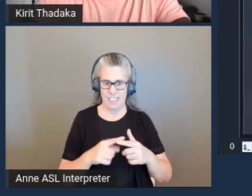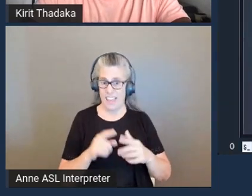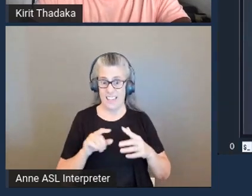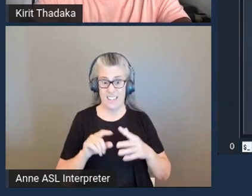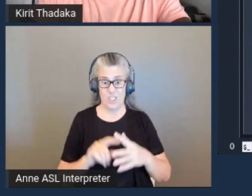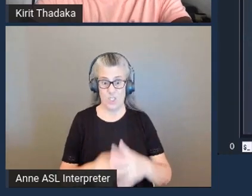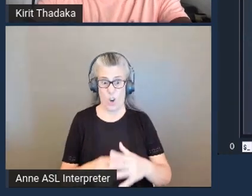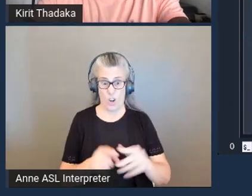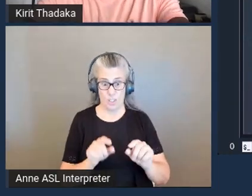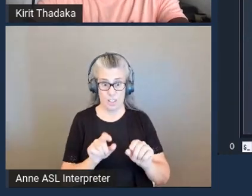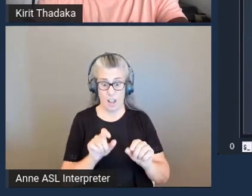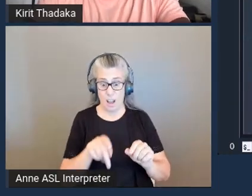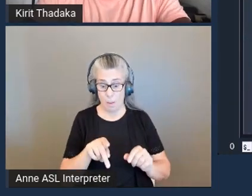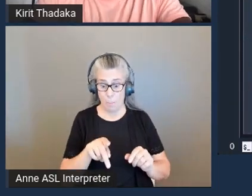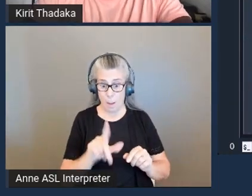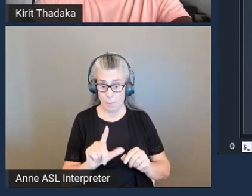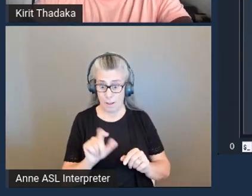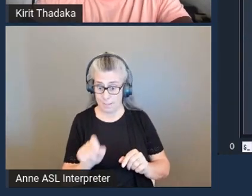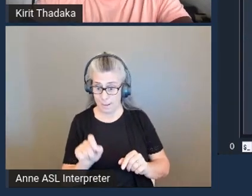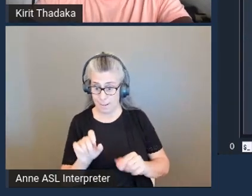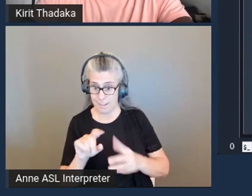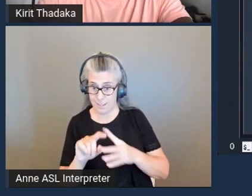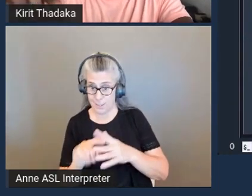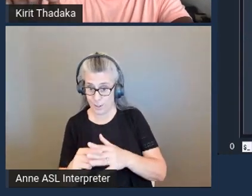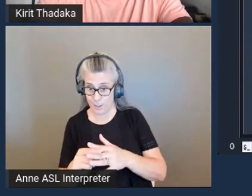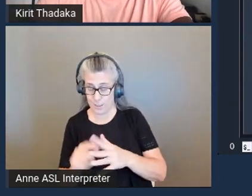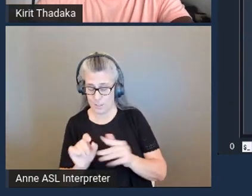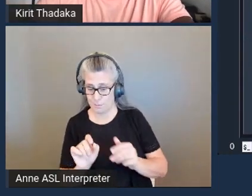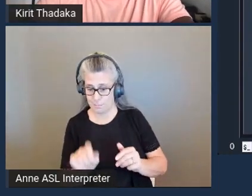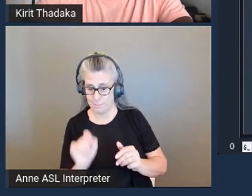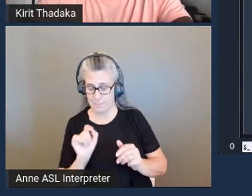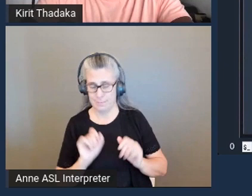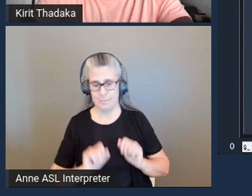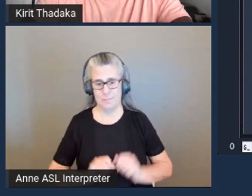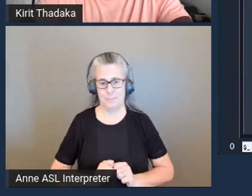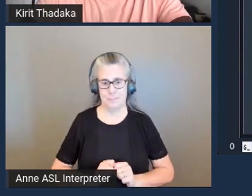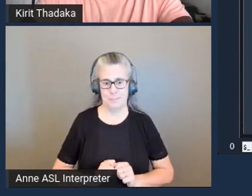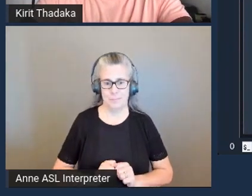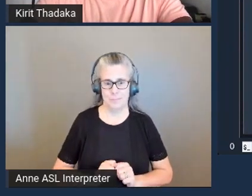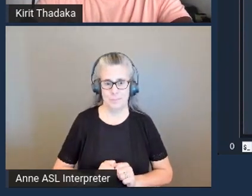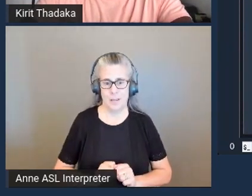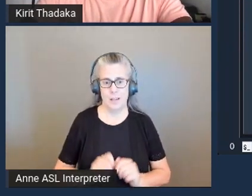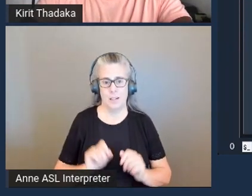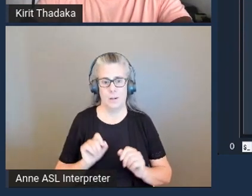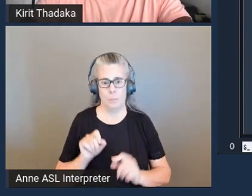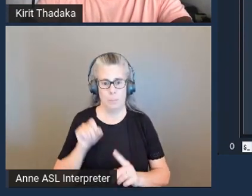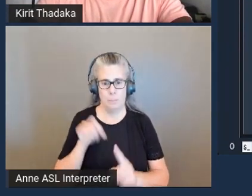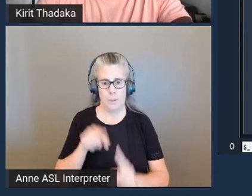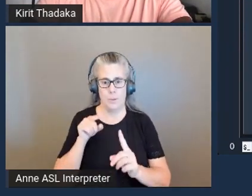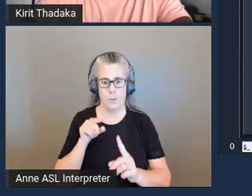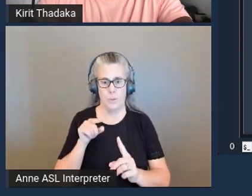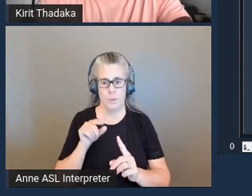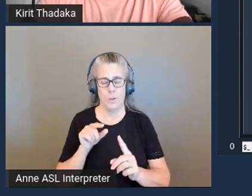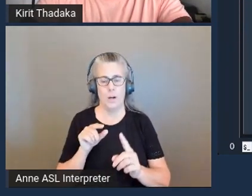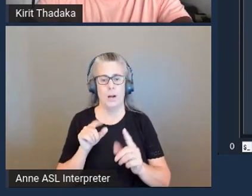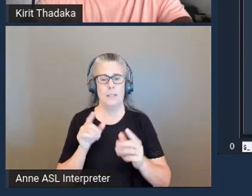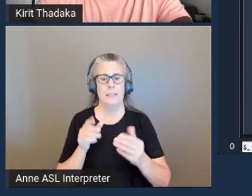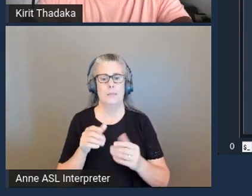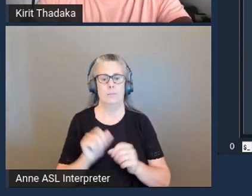Okay, good. So using a pipeline.start, I, my pipeline will trigger, and then I would be able to see the UI